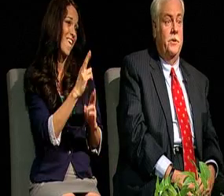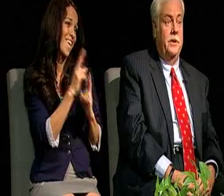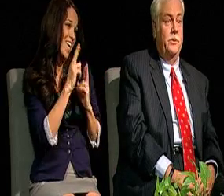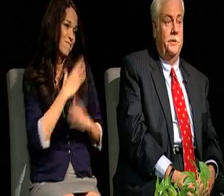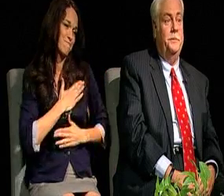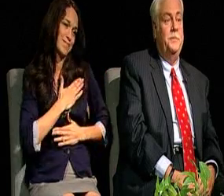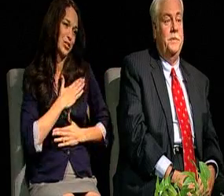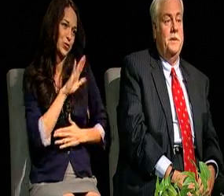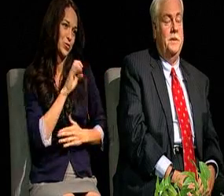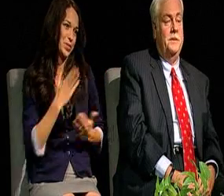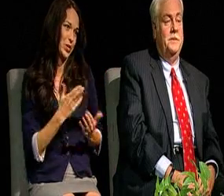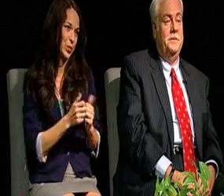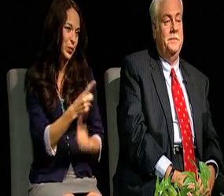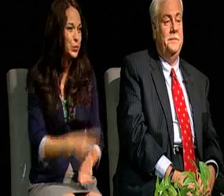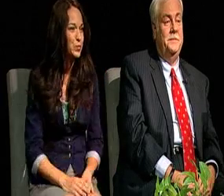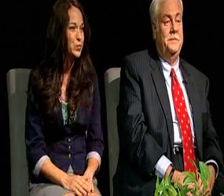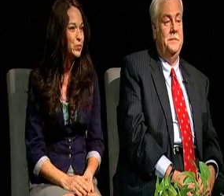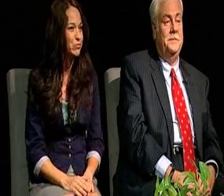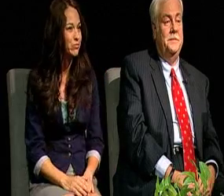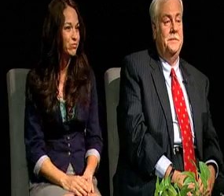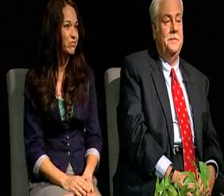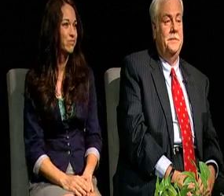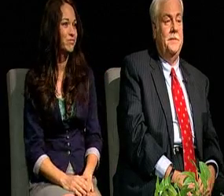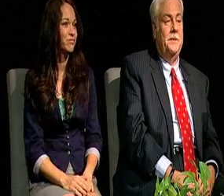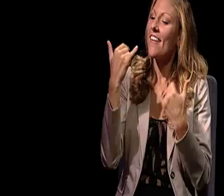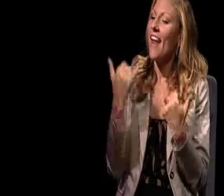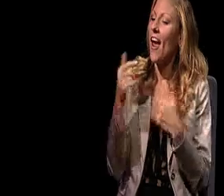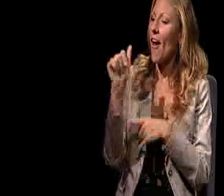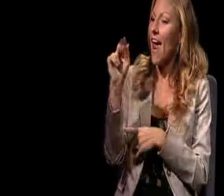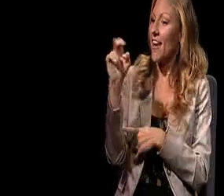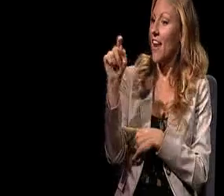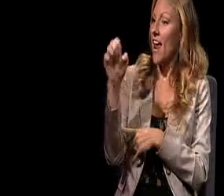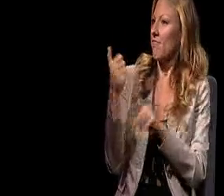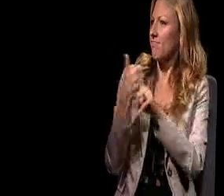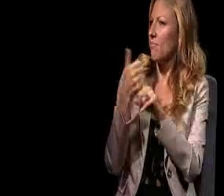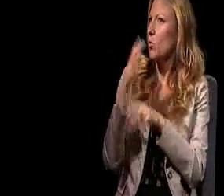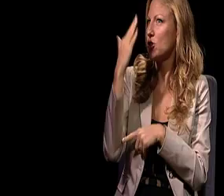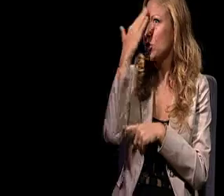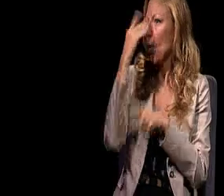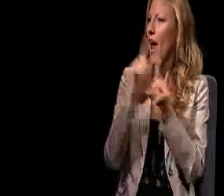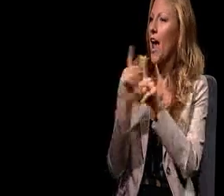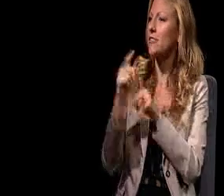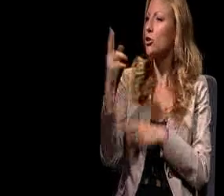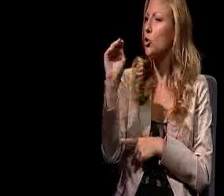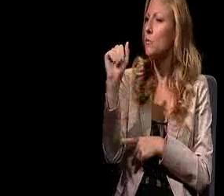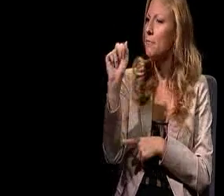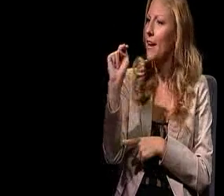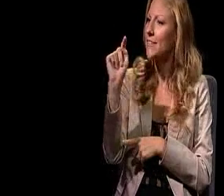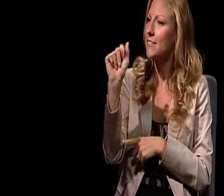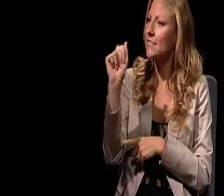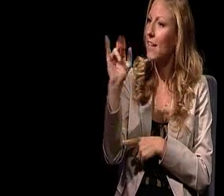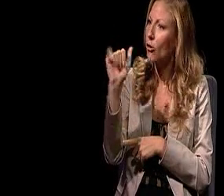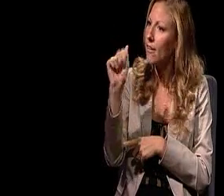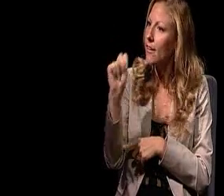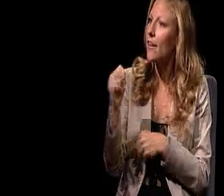to be here today with you. Annette Strauss was known as a